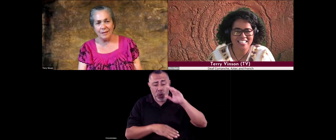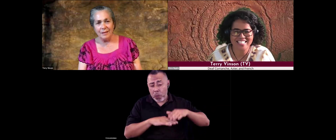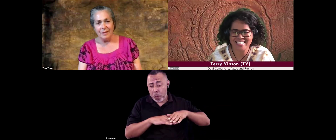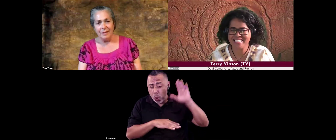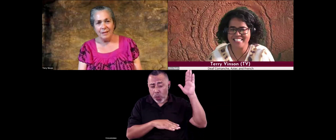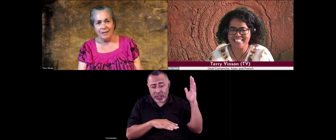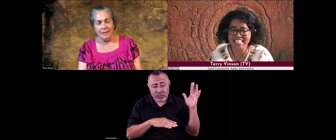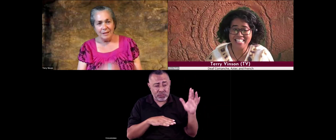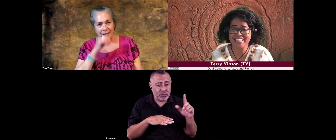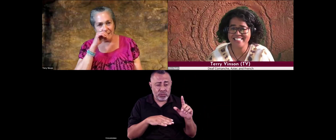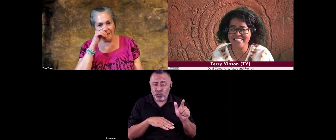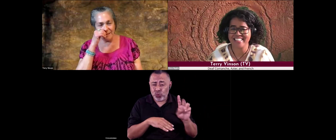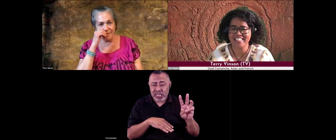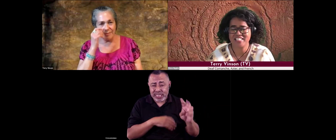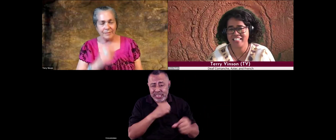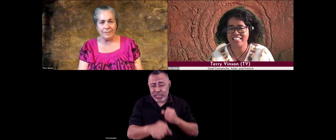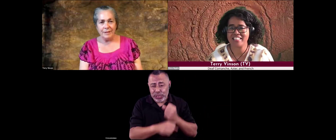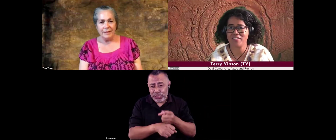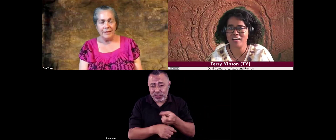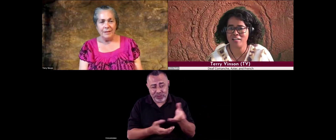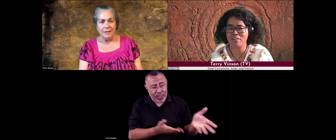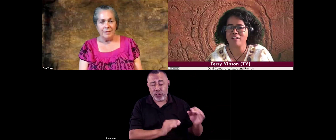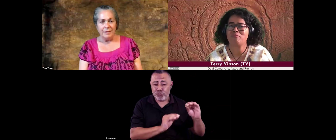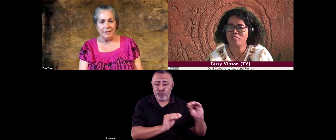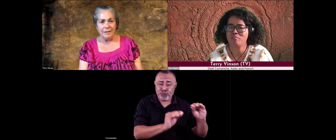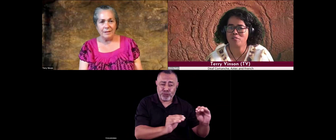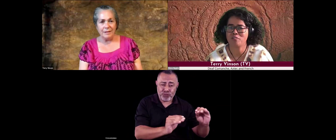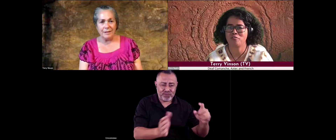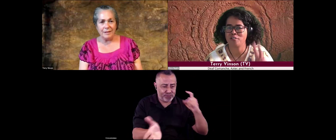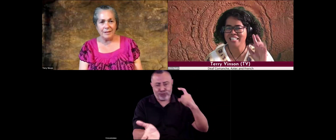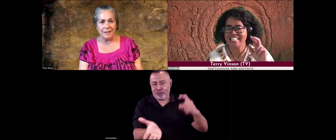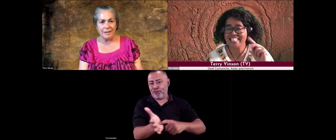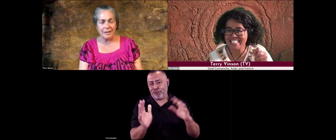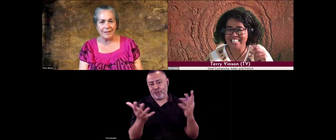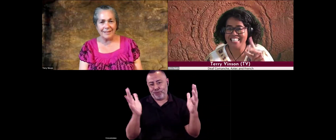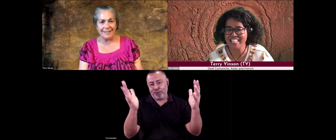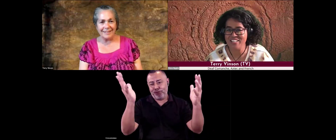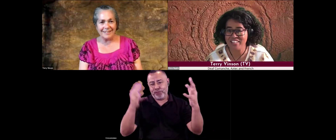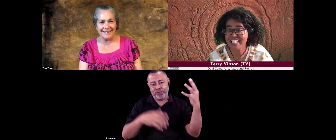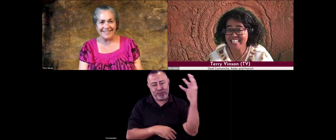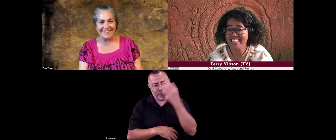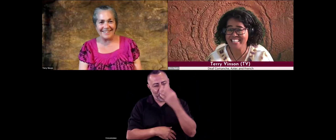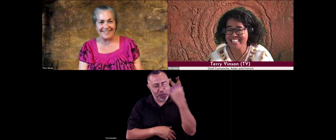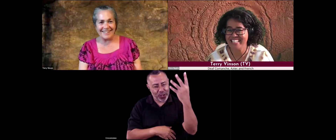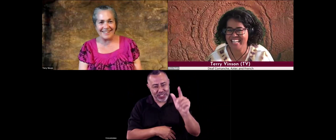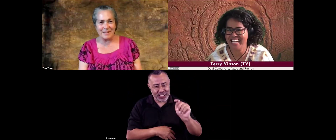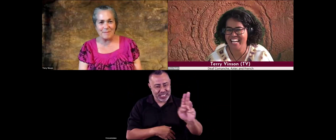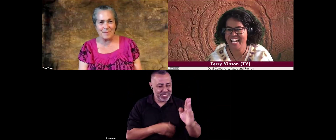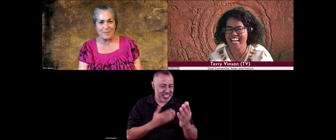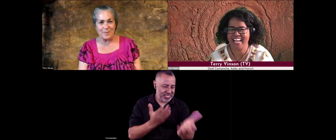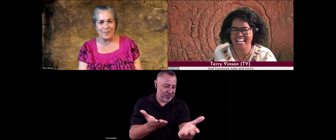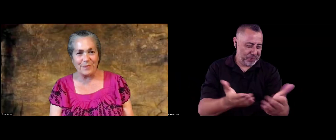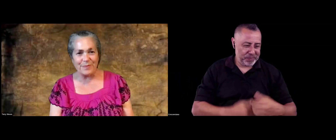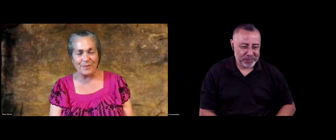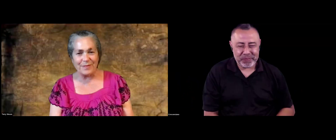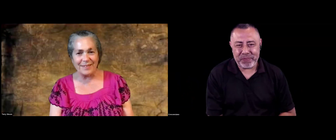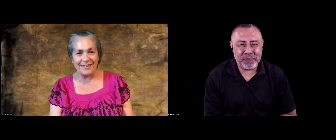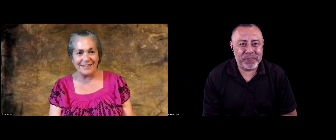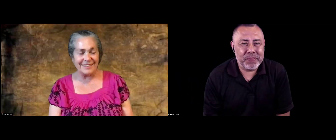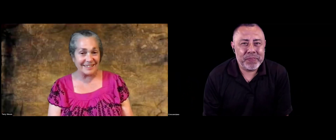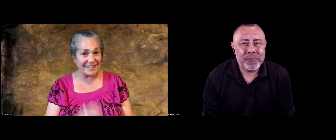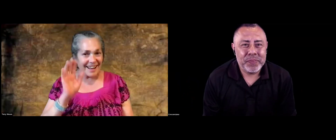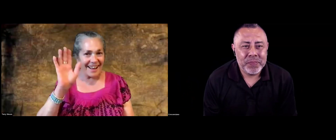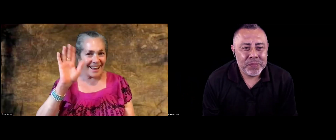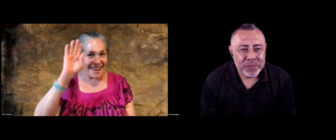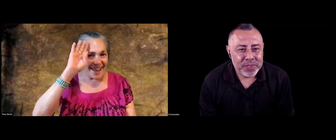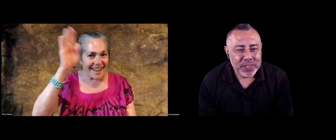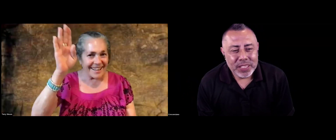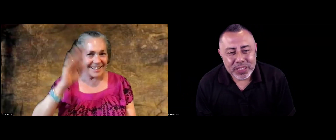26 years. And let's give it up for the beautiful TV